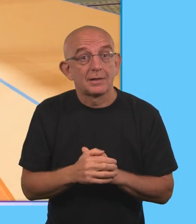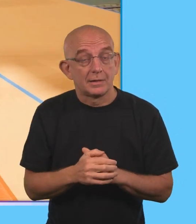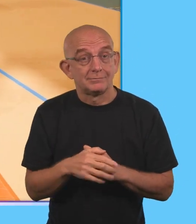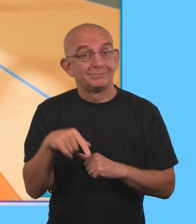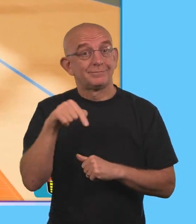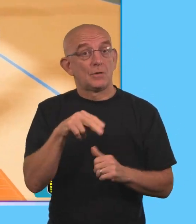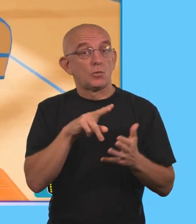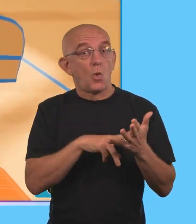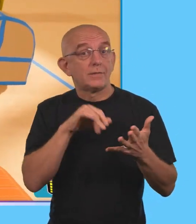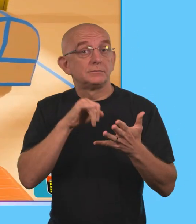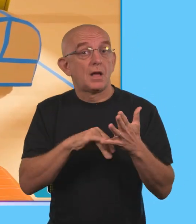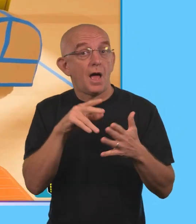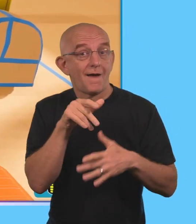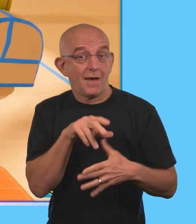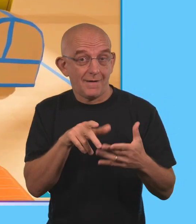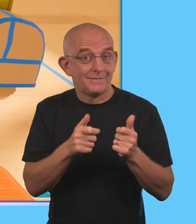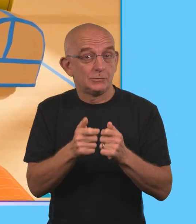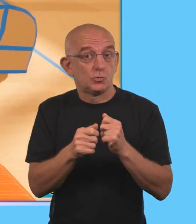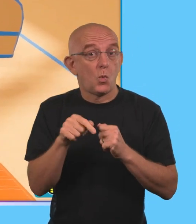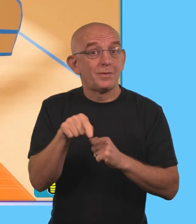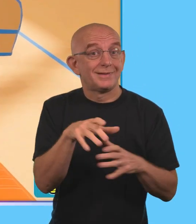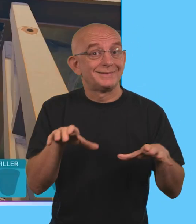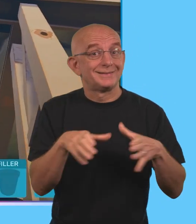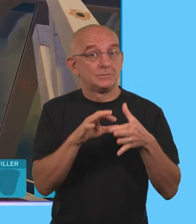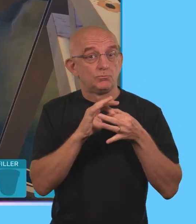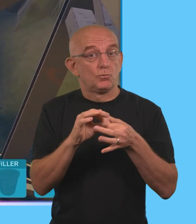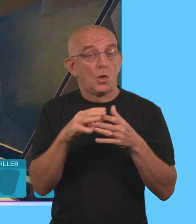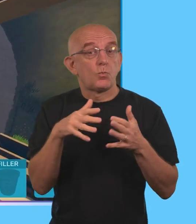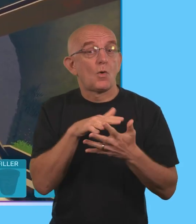The team at North Star Video Games, in collaboration with Whitethorn Games,